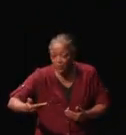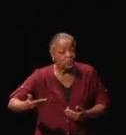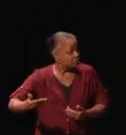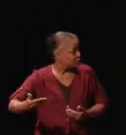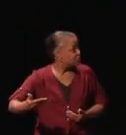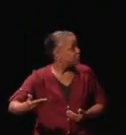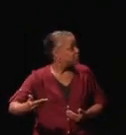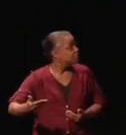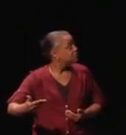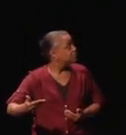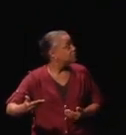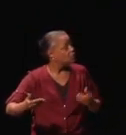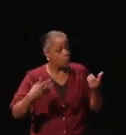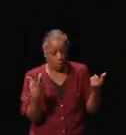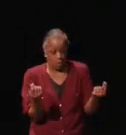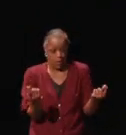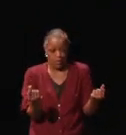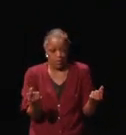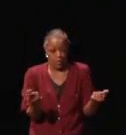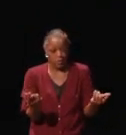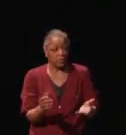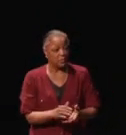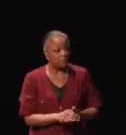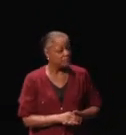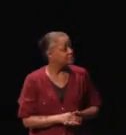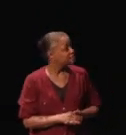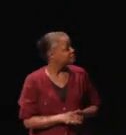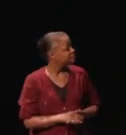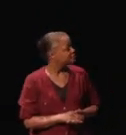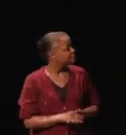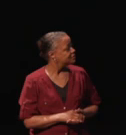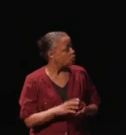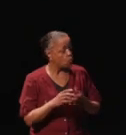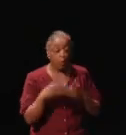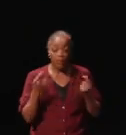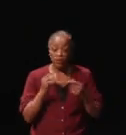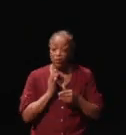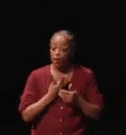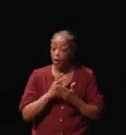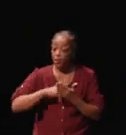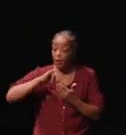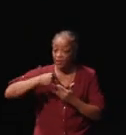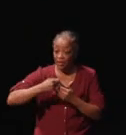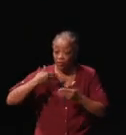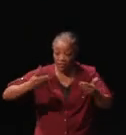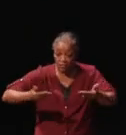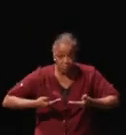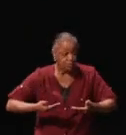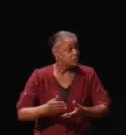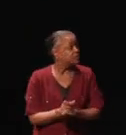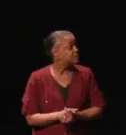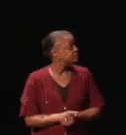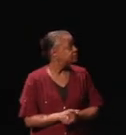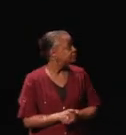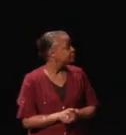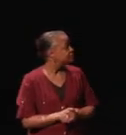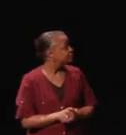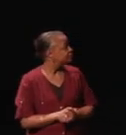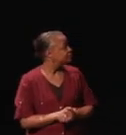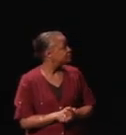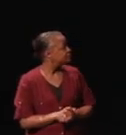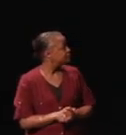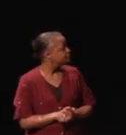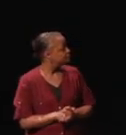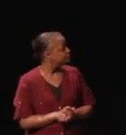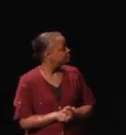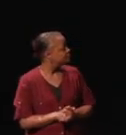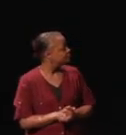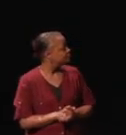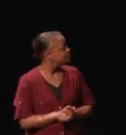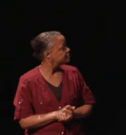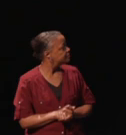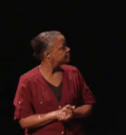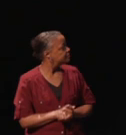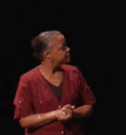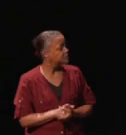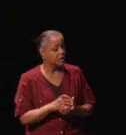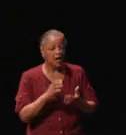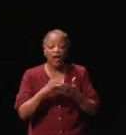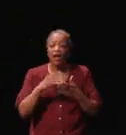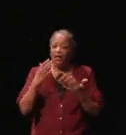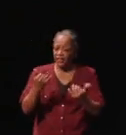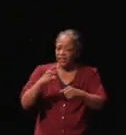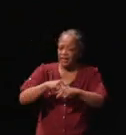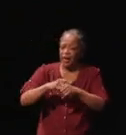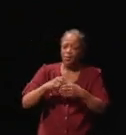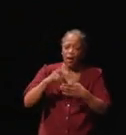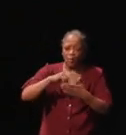This time our project started thinking about how to play Nintendo Swicth on PS4.